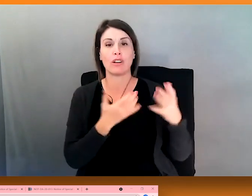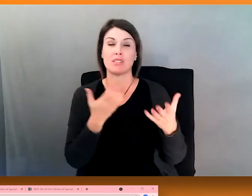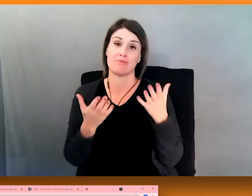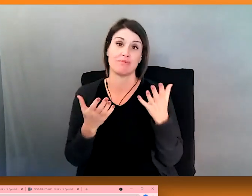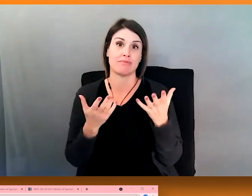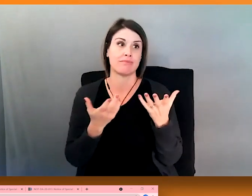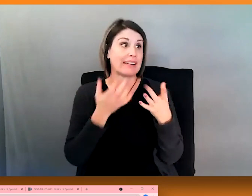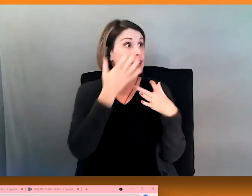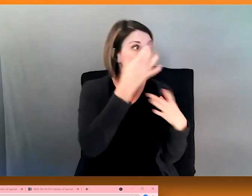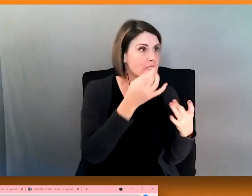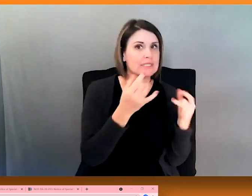with your search.